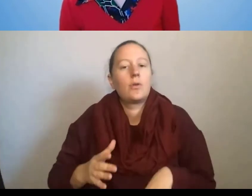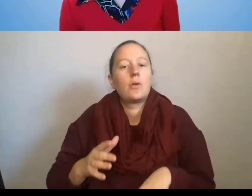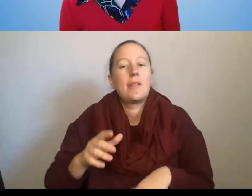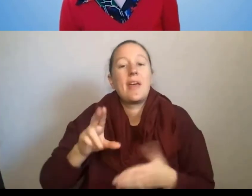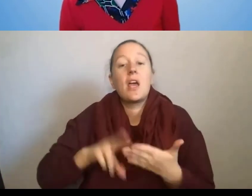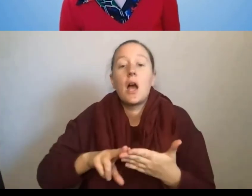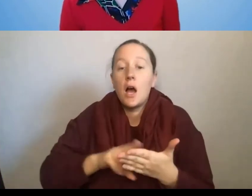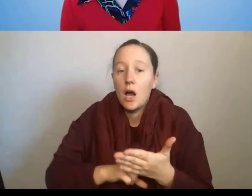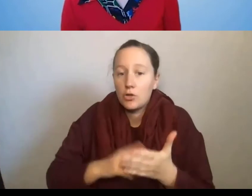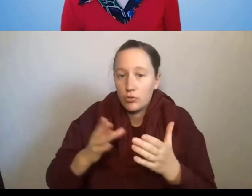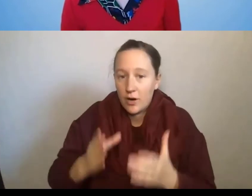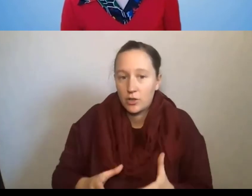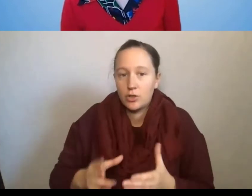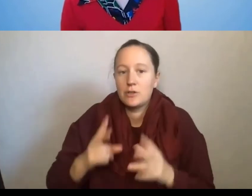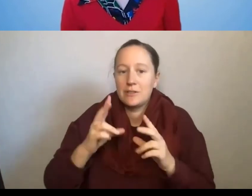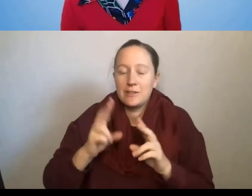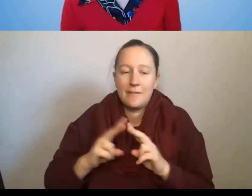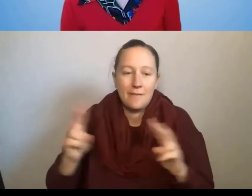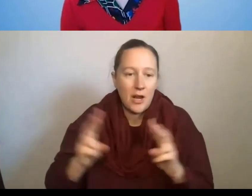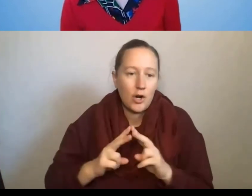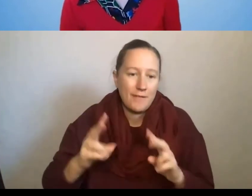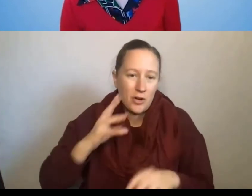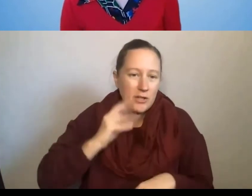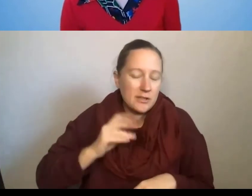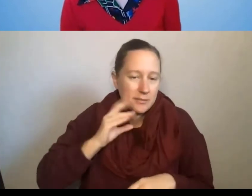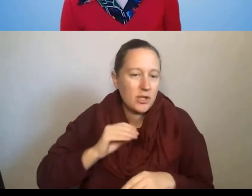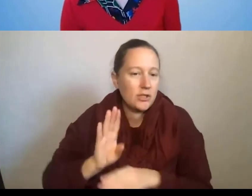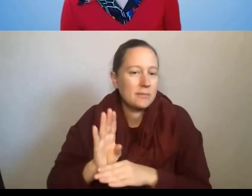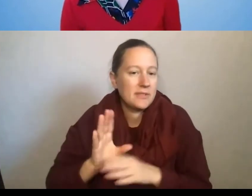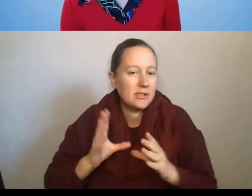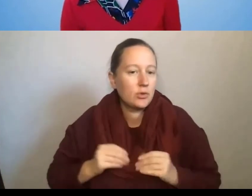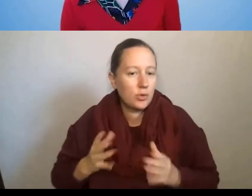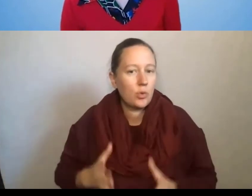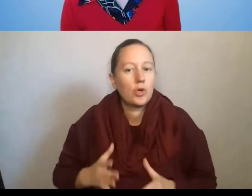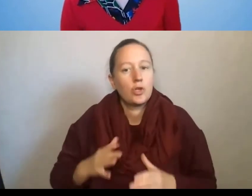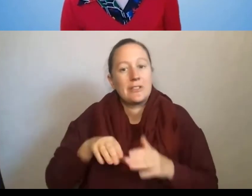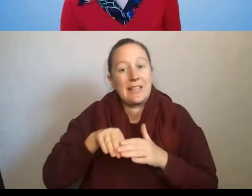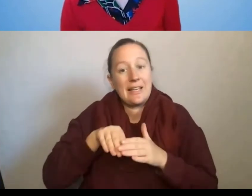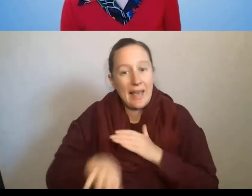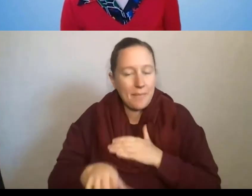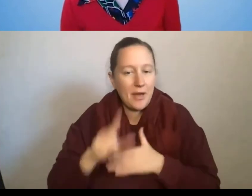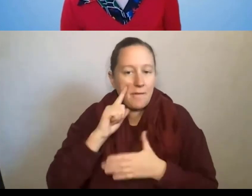that were very experienced entrepreneurs that came in to help those companies,